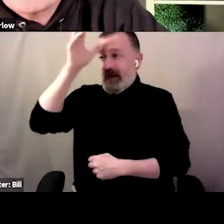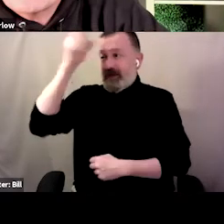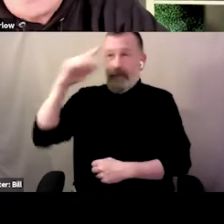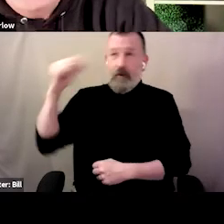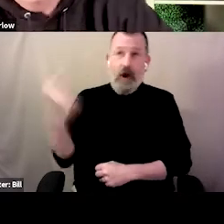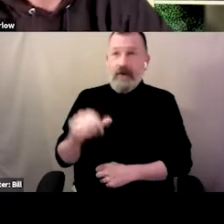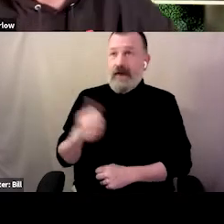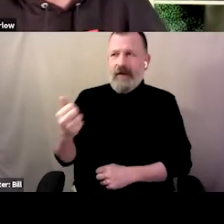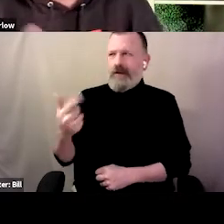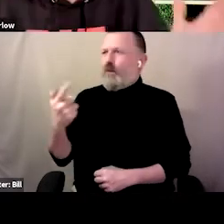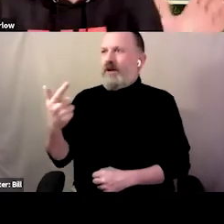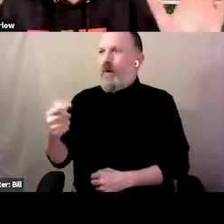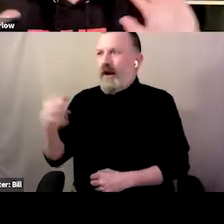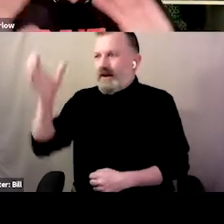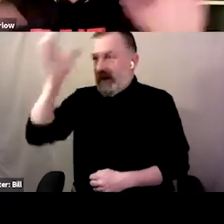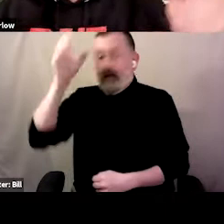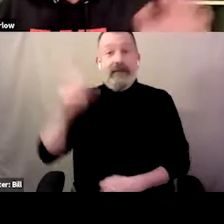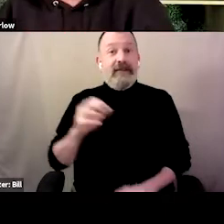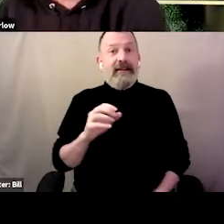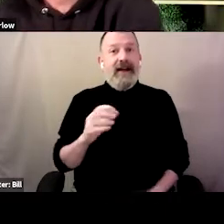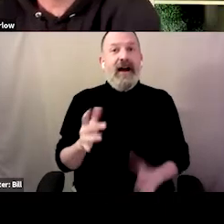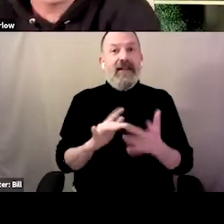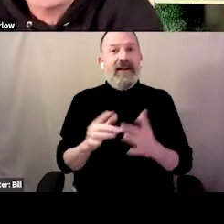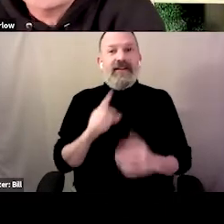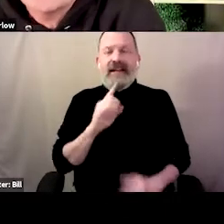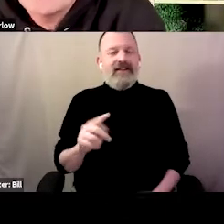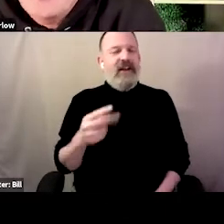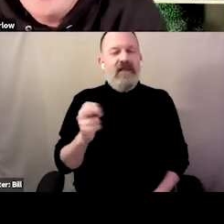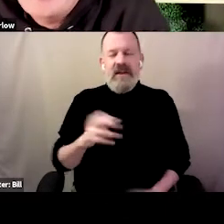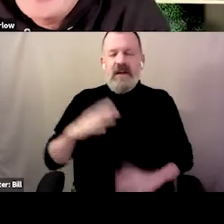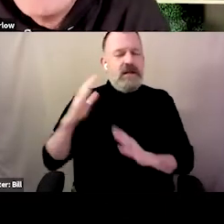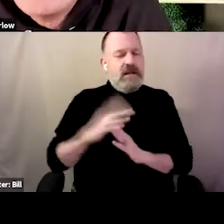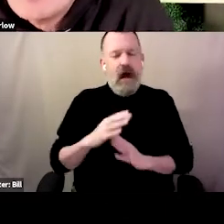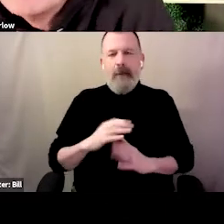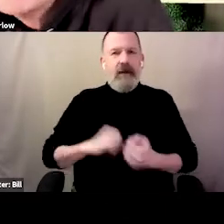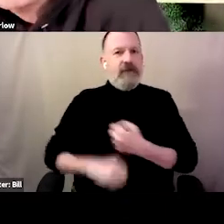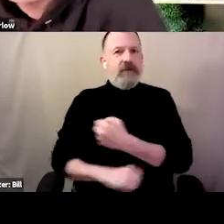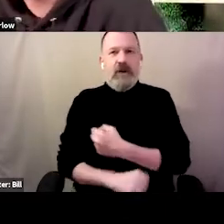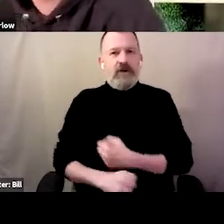CalebBarlow: It is the critical infrastructure to Trump all critical Rick Mislan: Infrastructure right when it's not on the list, per se, if you will.